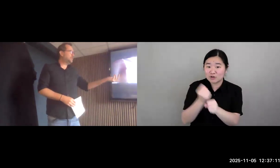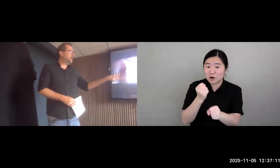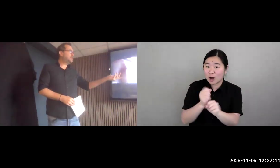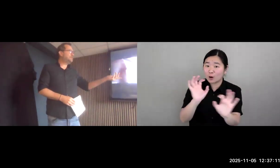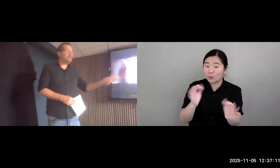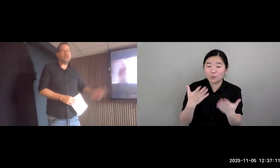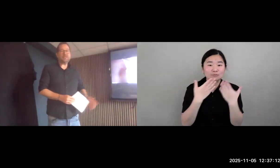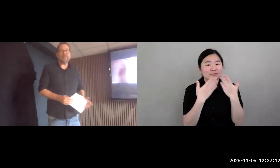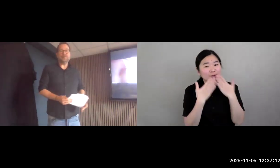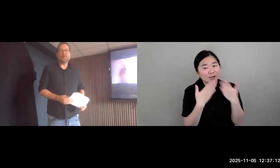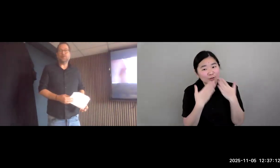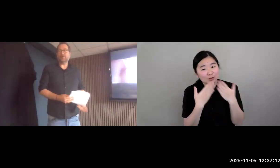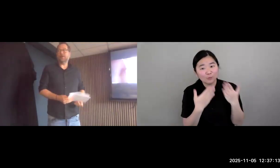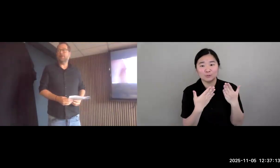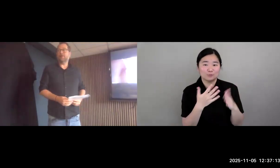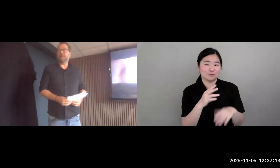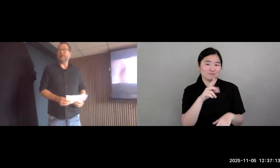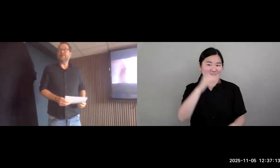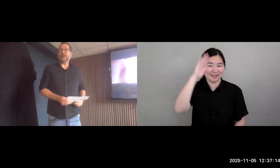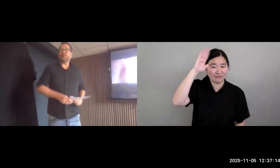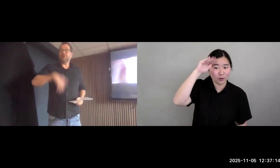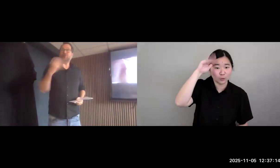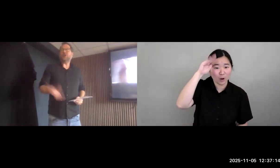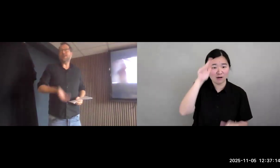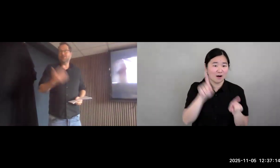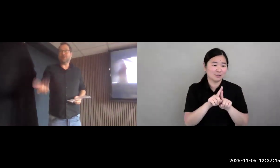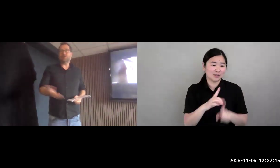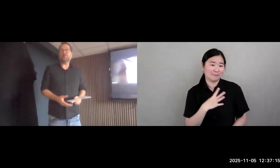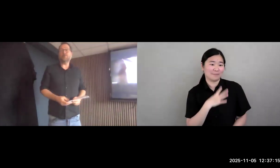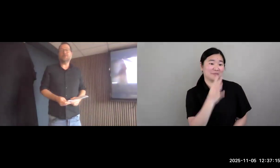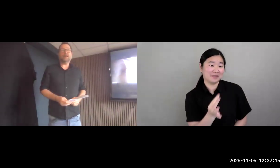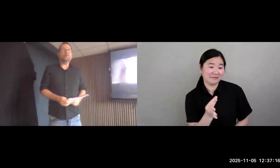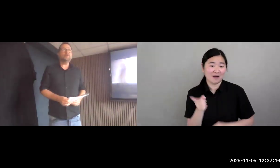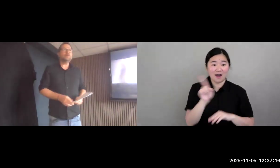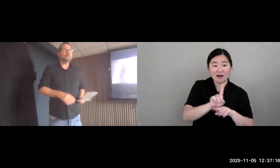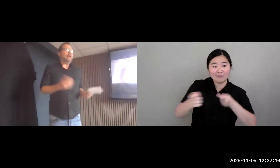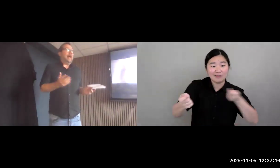So I'm also from Leiden University, working on diachronic change in spoken languages.